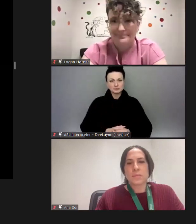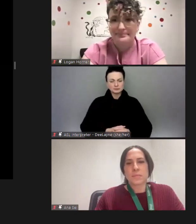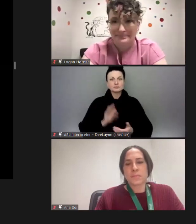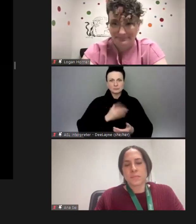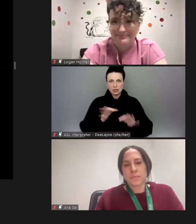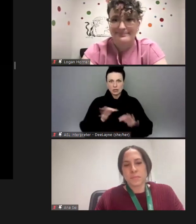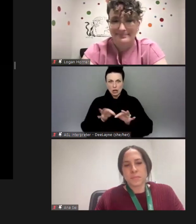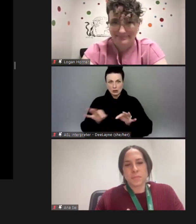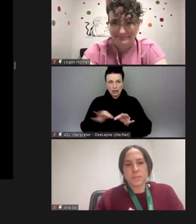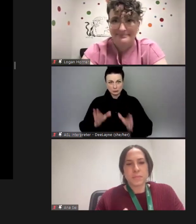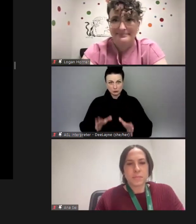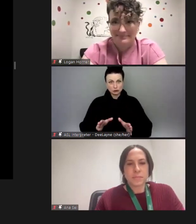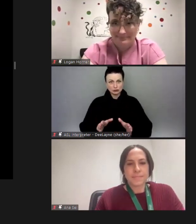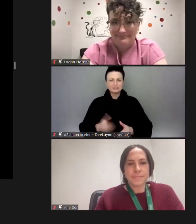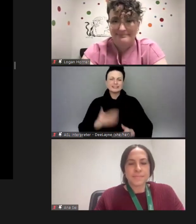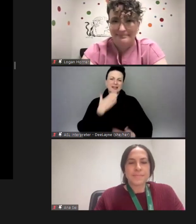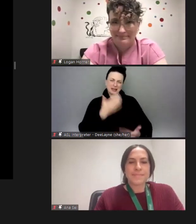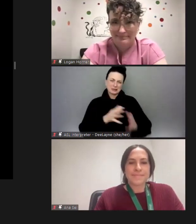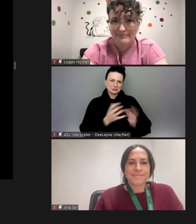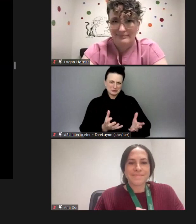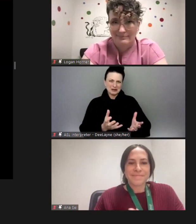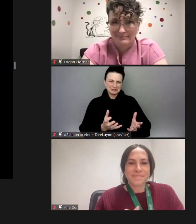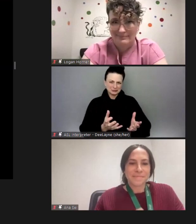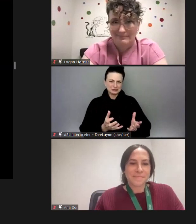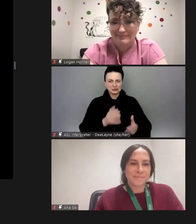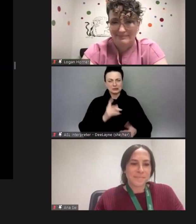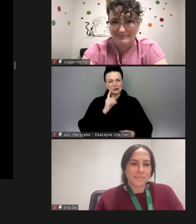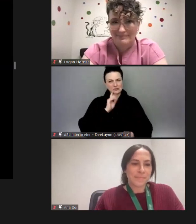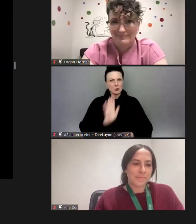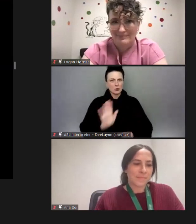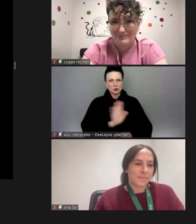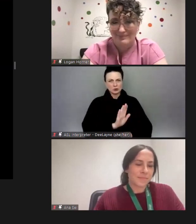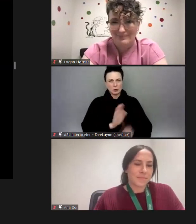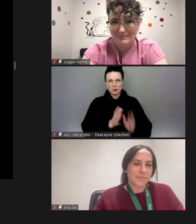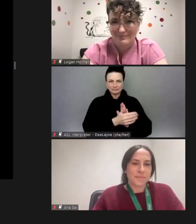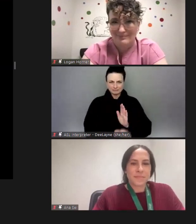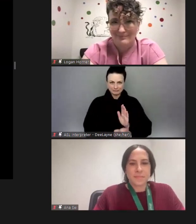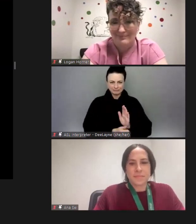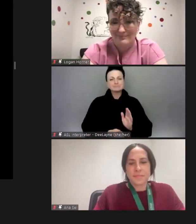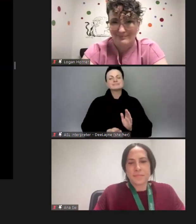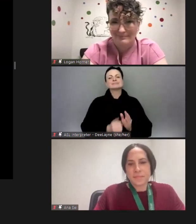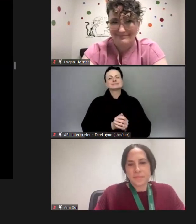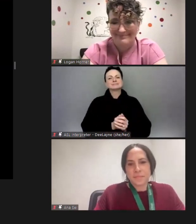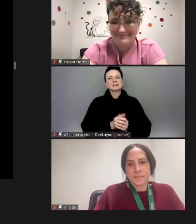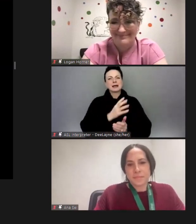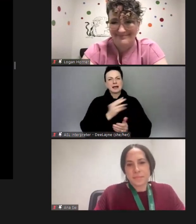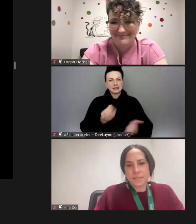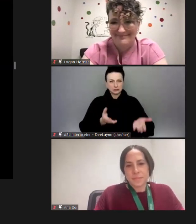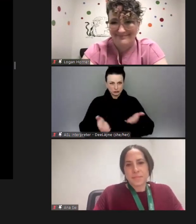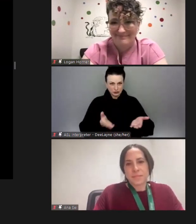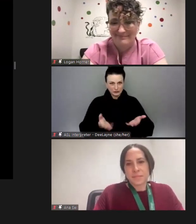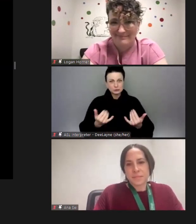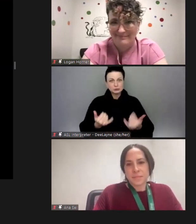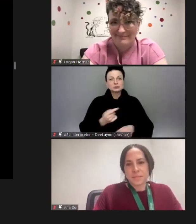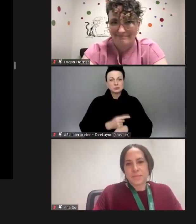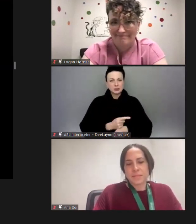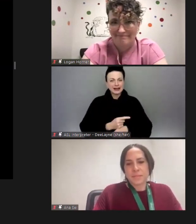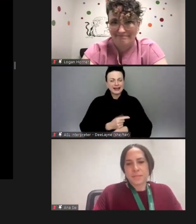today thank you so much for your talents